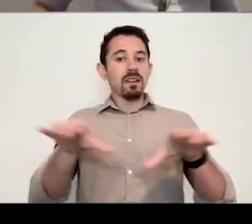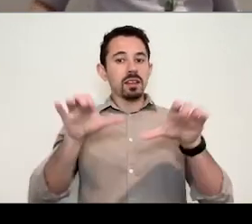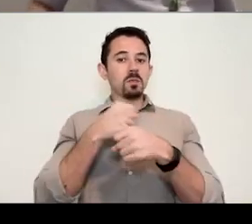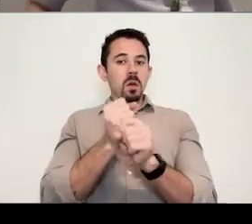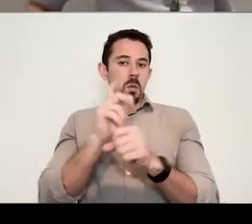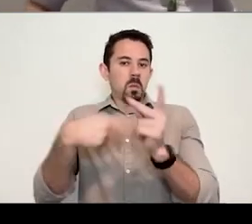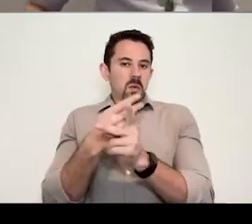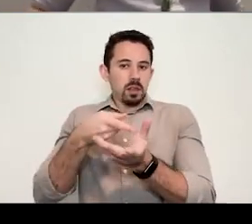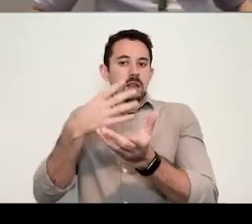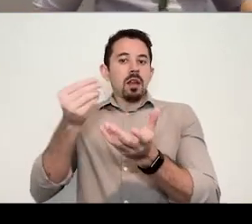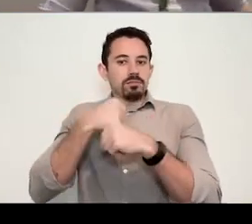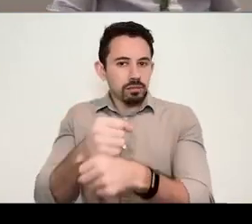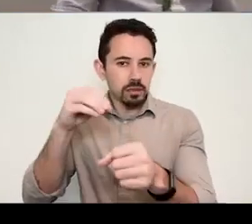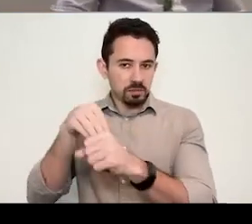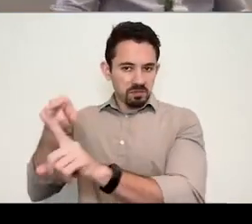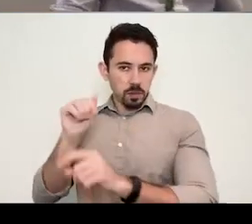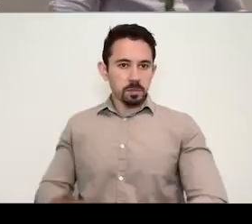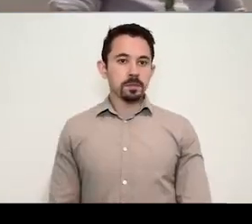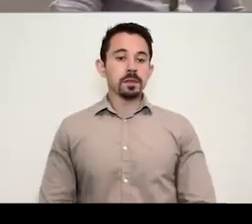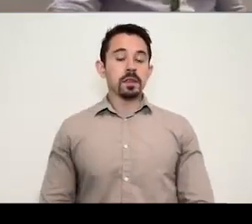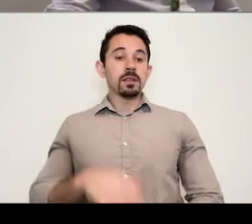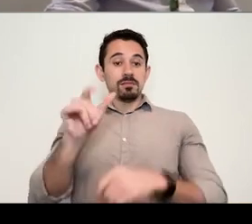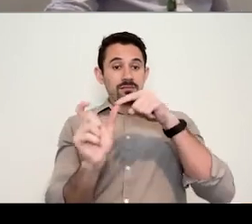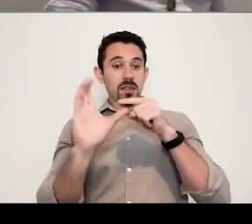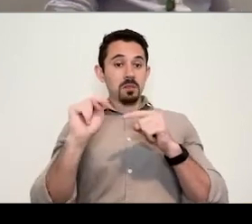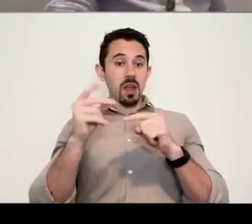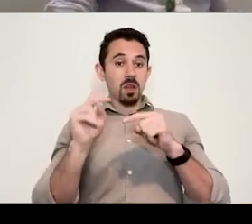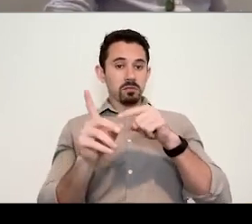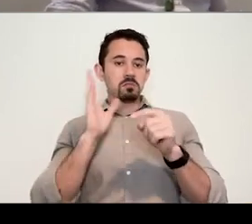and synthesized it in house. This compound, which I'll refer to as,